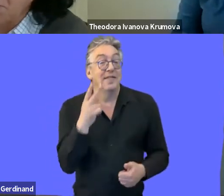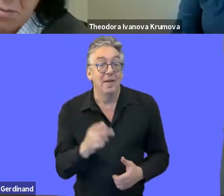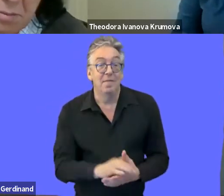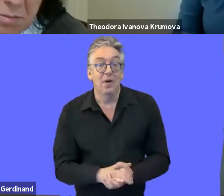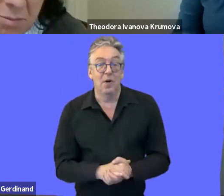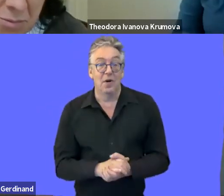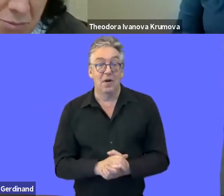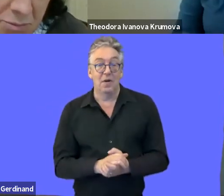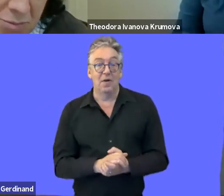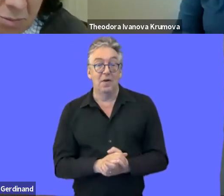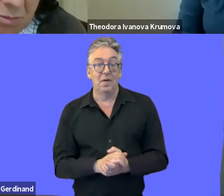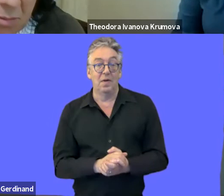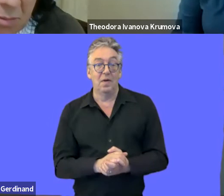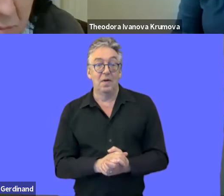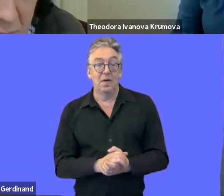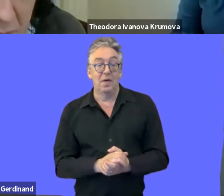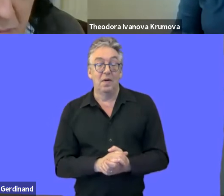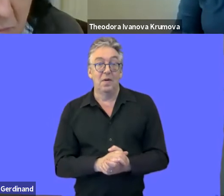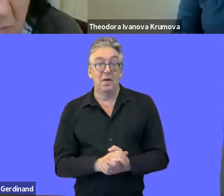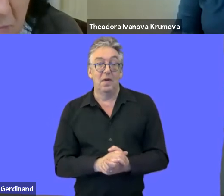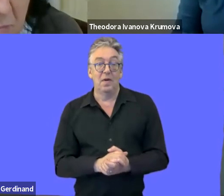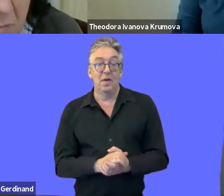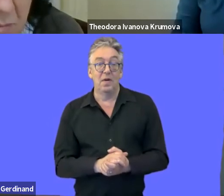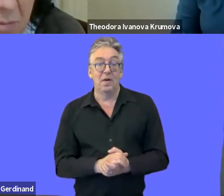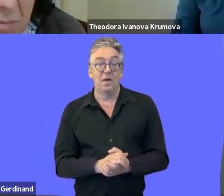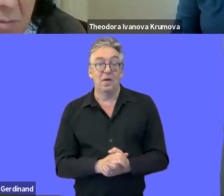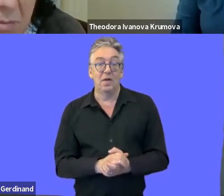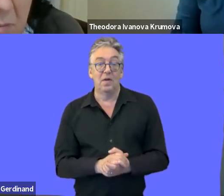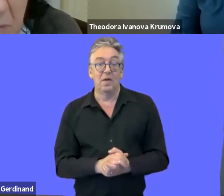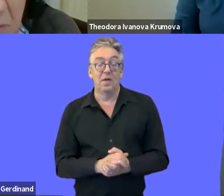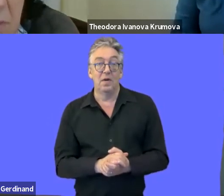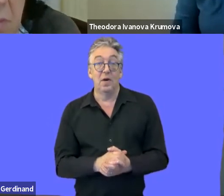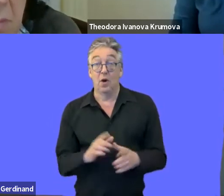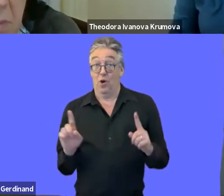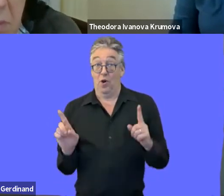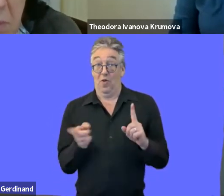the communication is introduced has recognized the convention